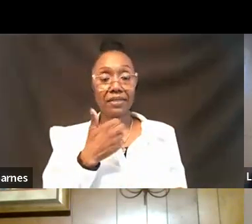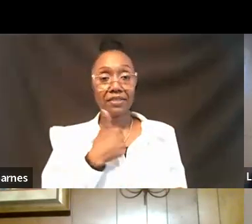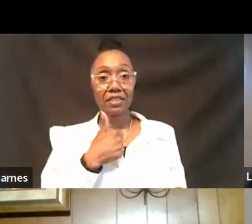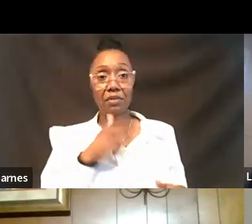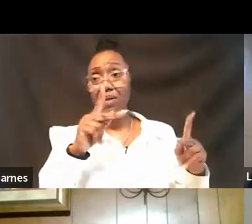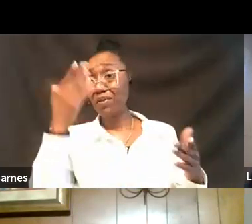Okay. Oh